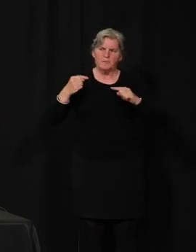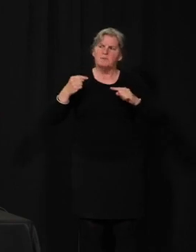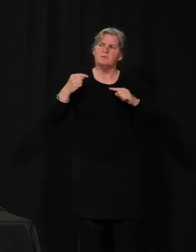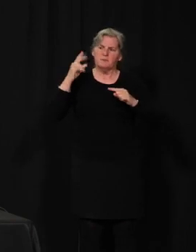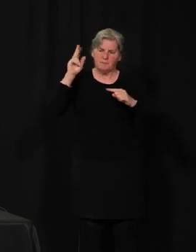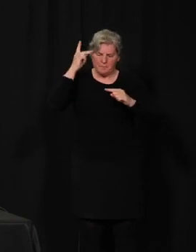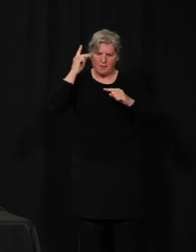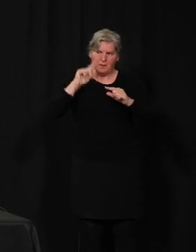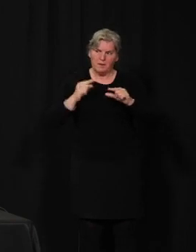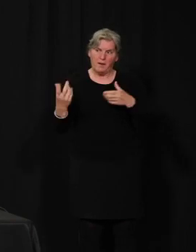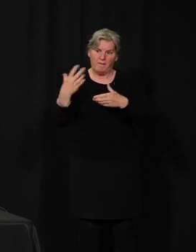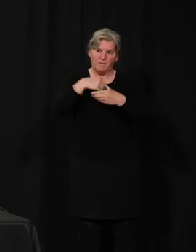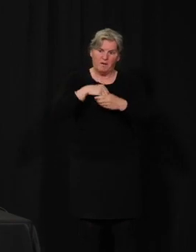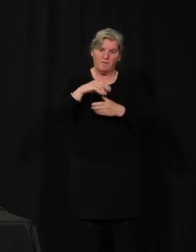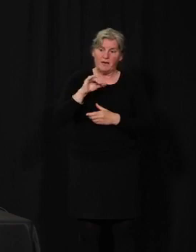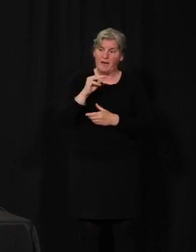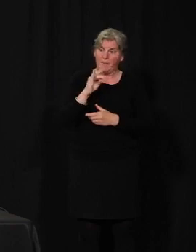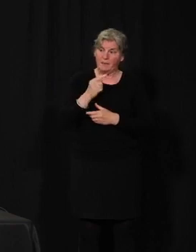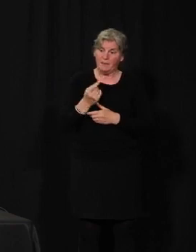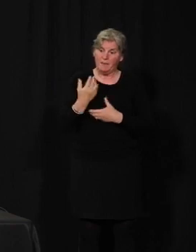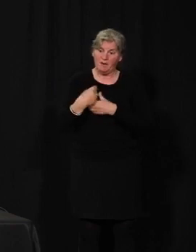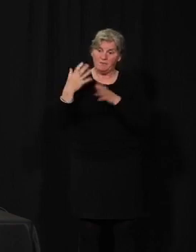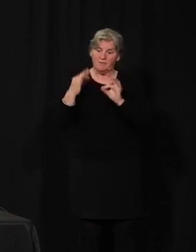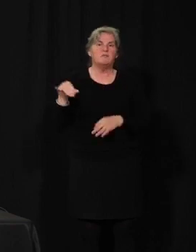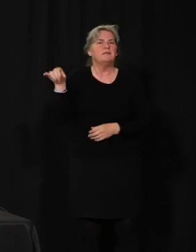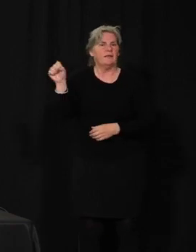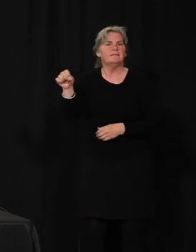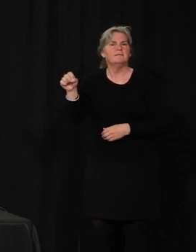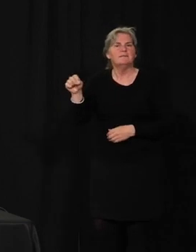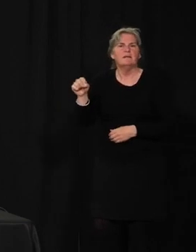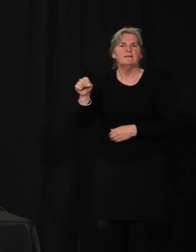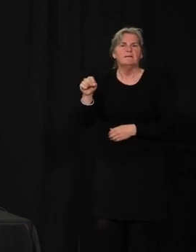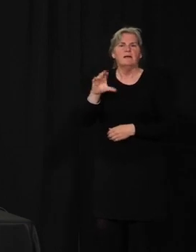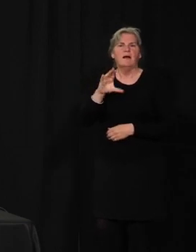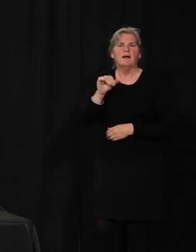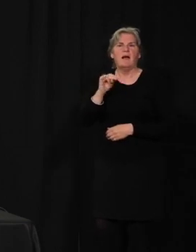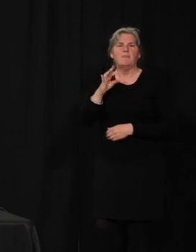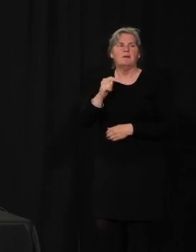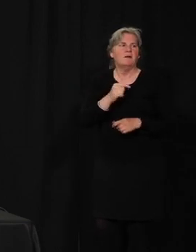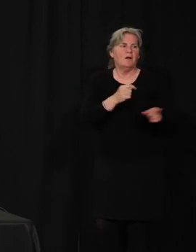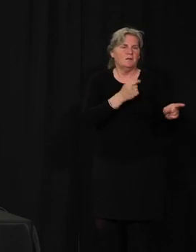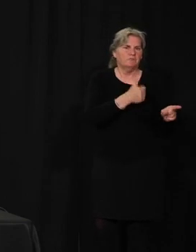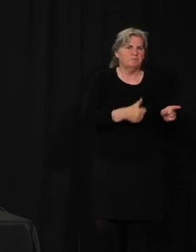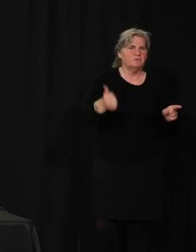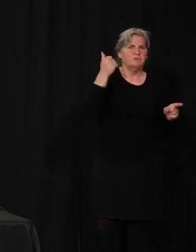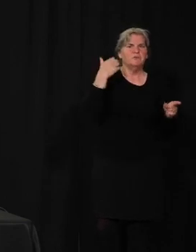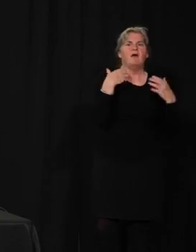Definitely a cabinet decisio. We have been engaging, the Chief Medical Officer as well, talking